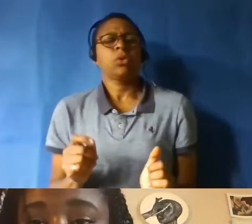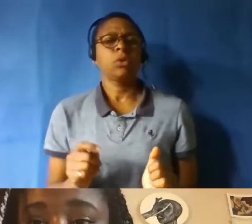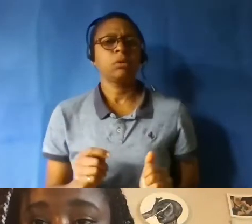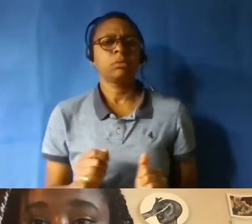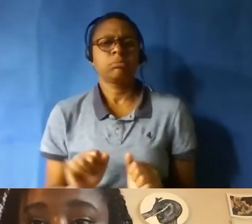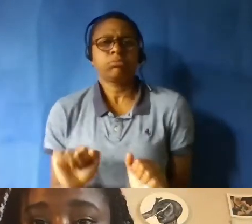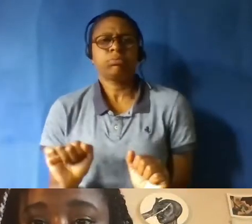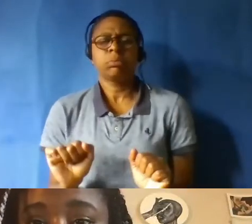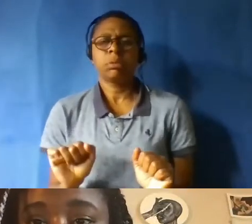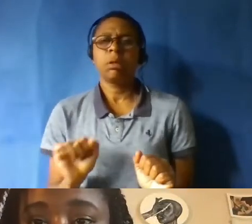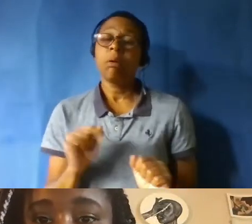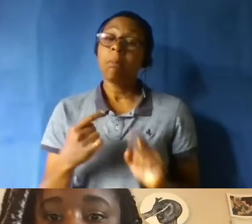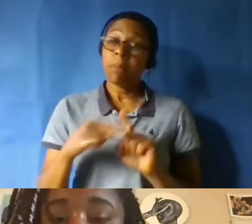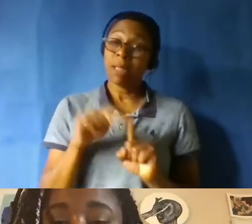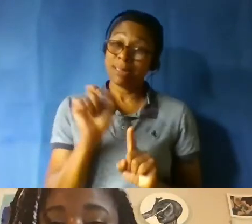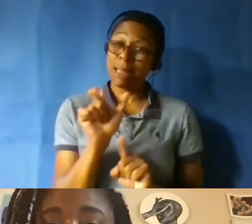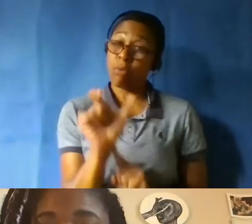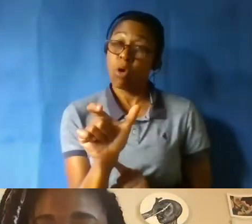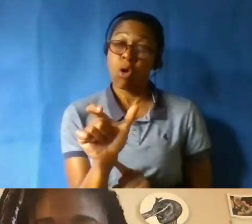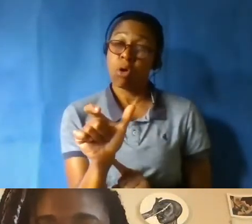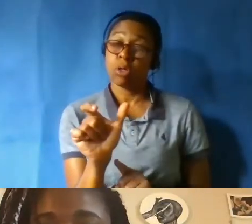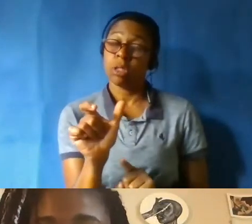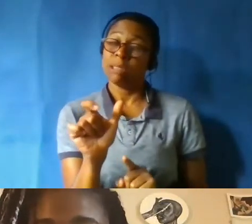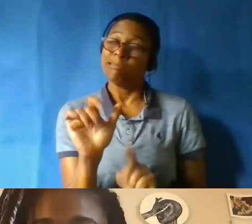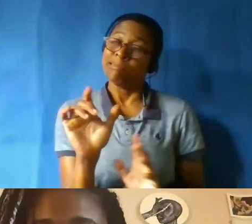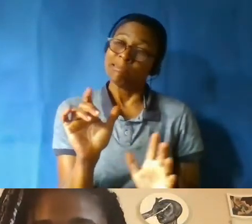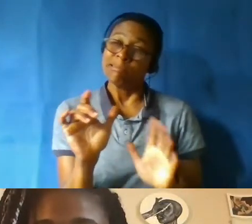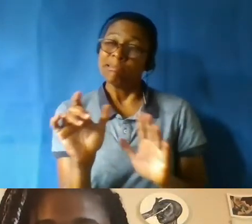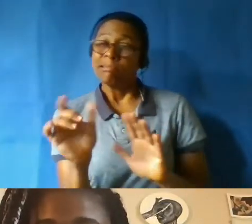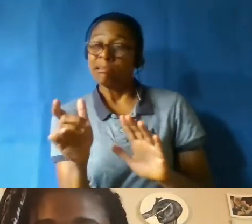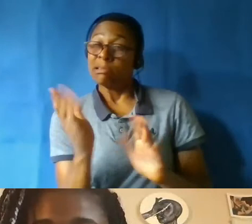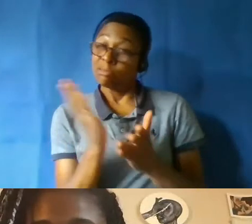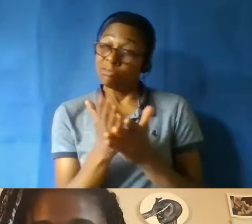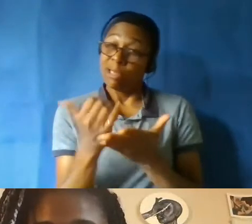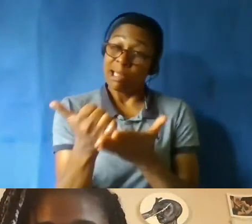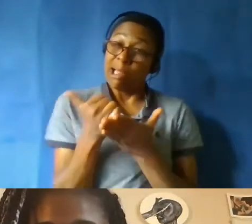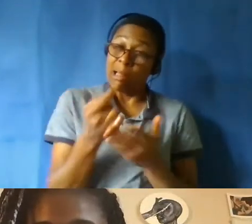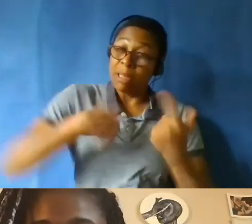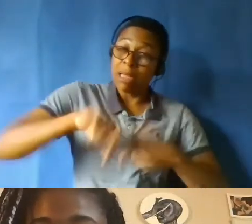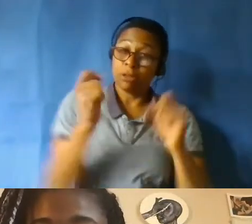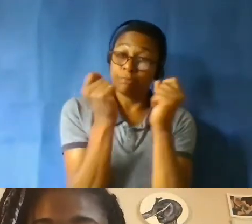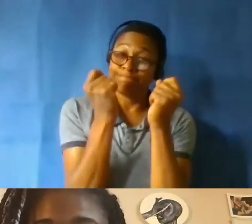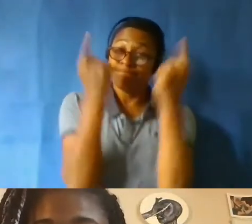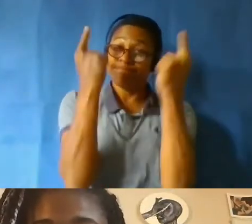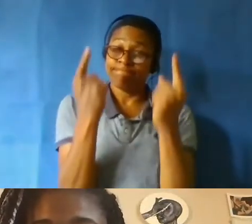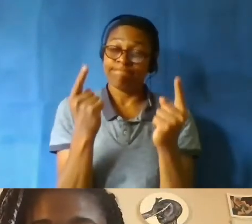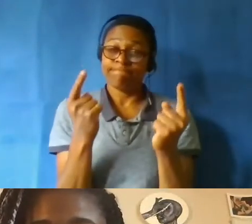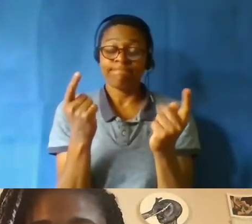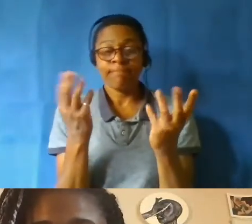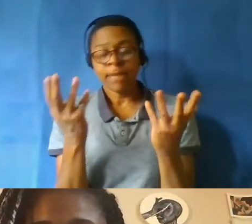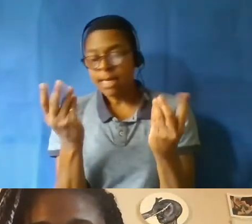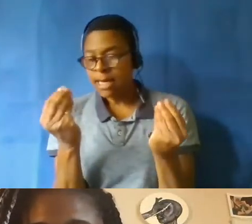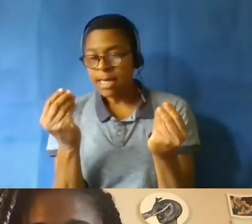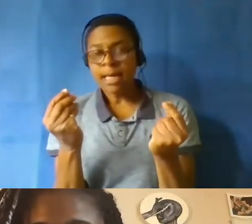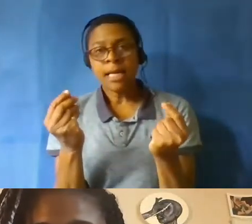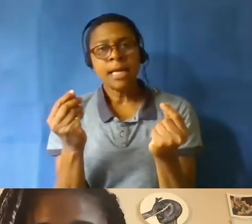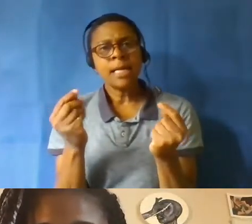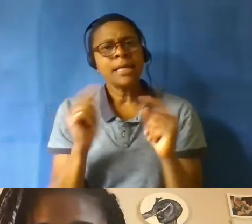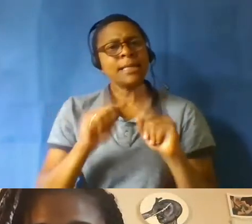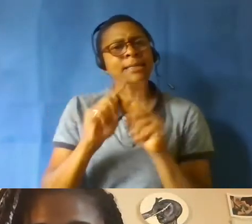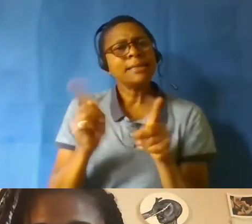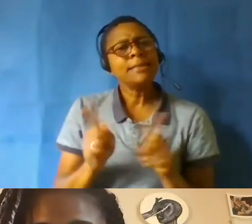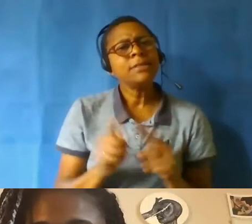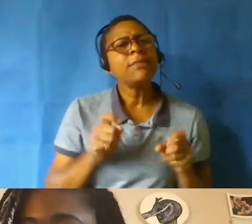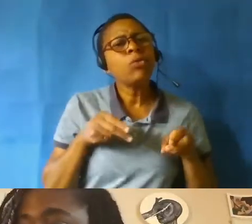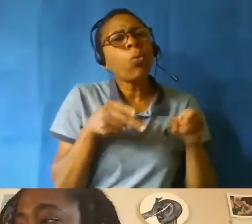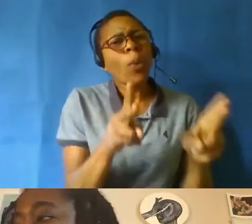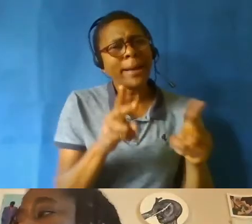help us to understand what all the ways of communication that were there and